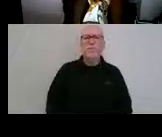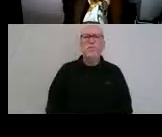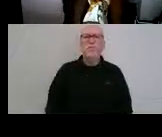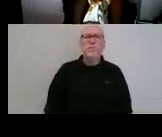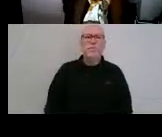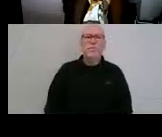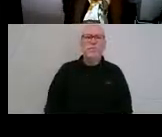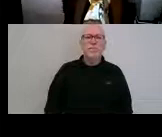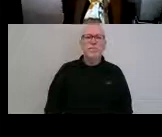Hey Google.